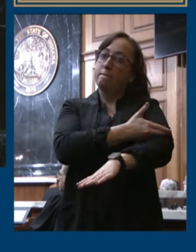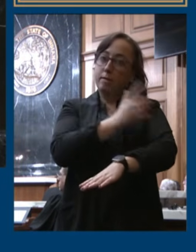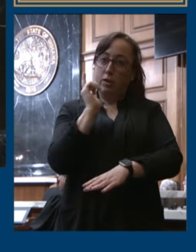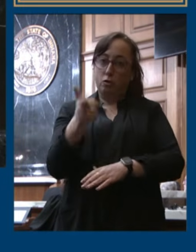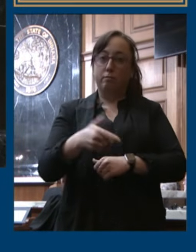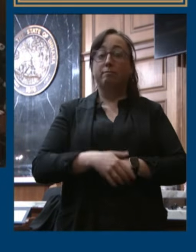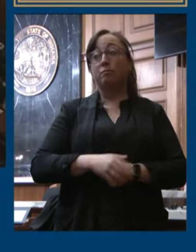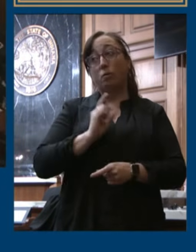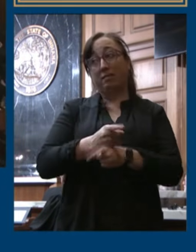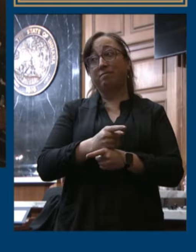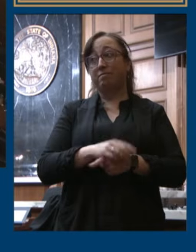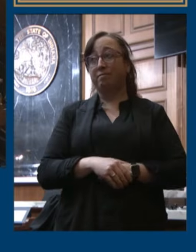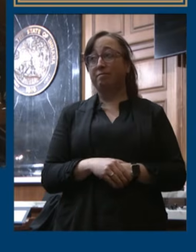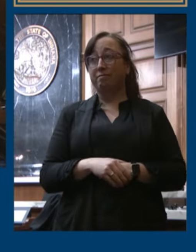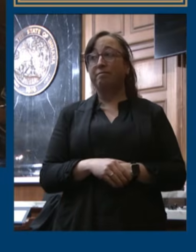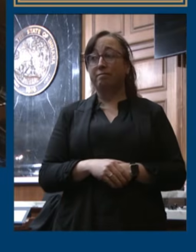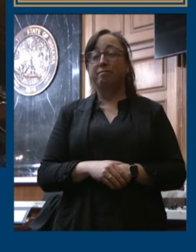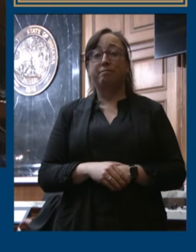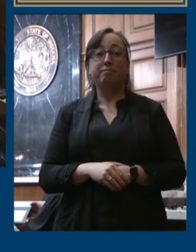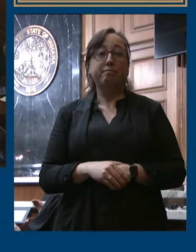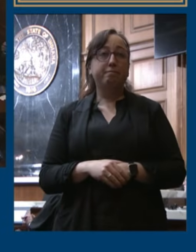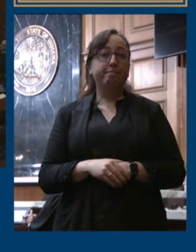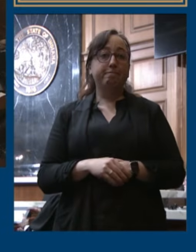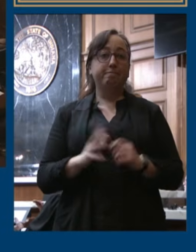HE IS SO RIGHT.